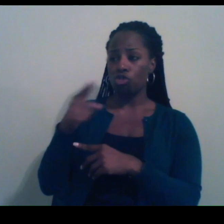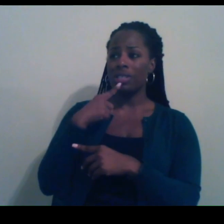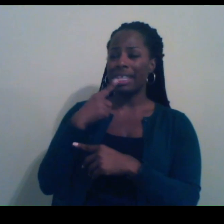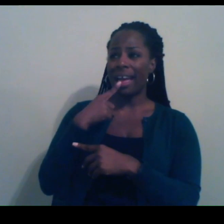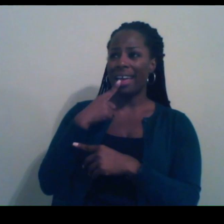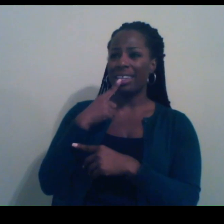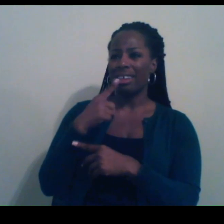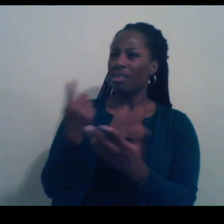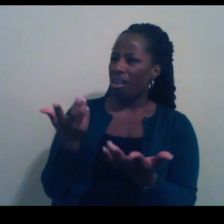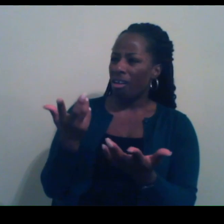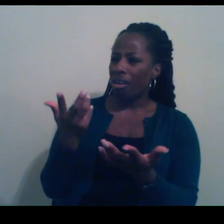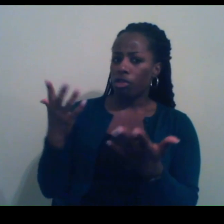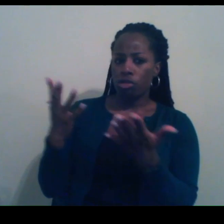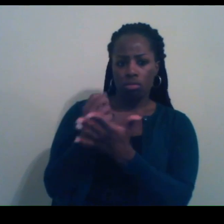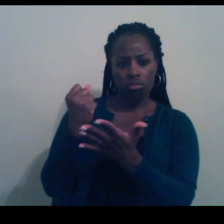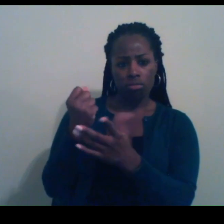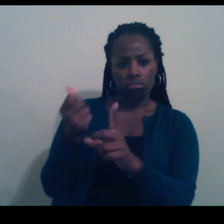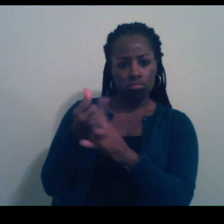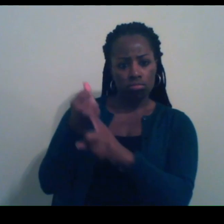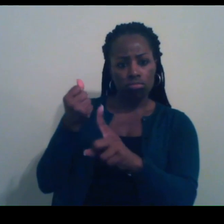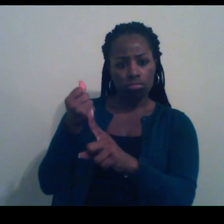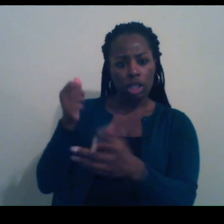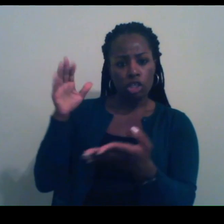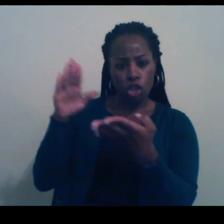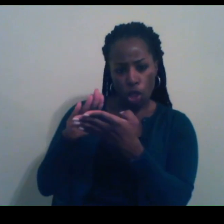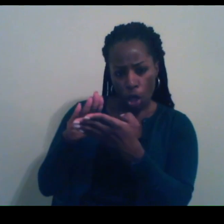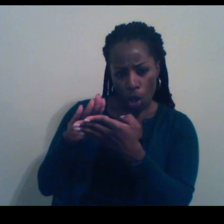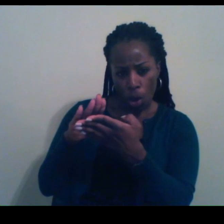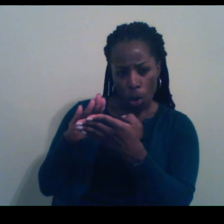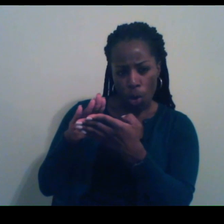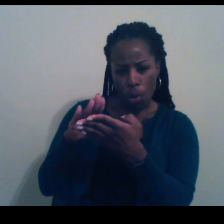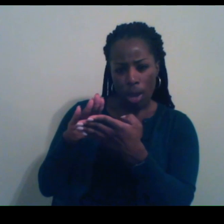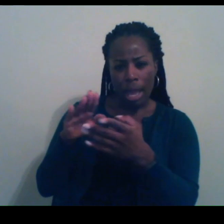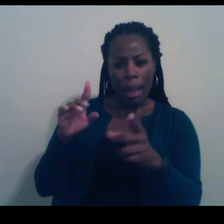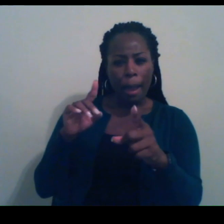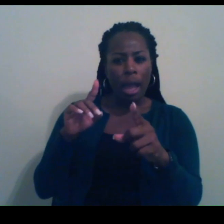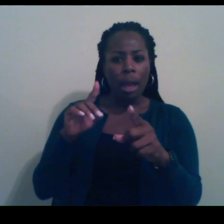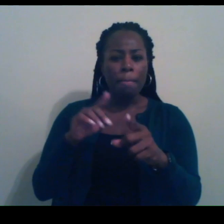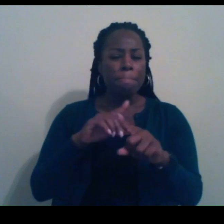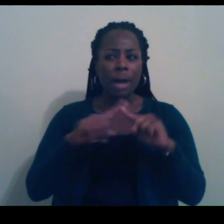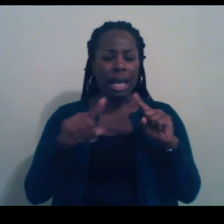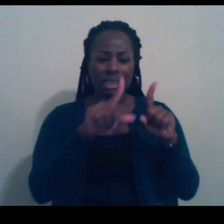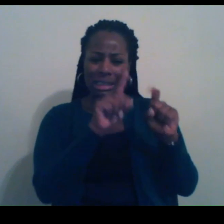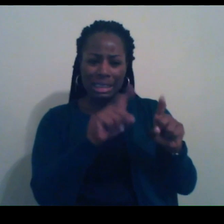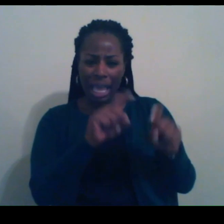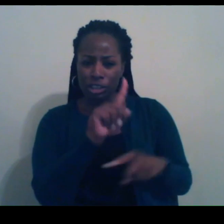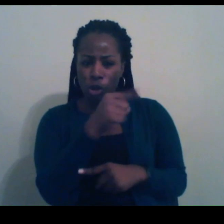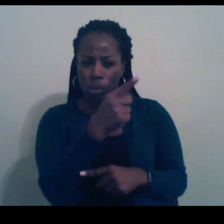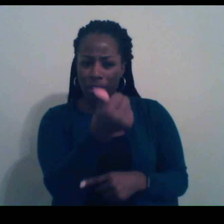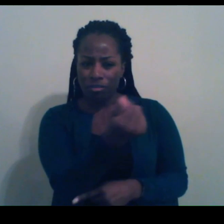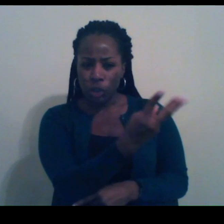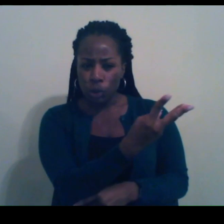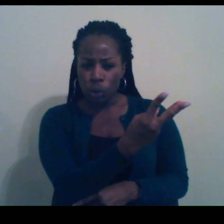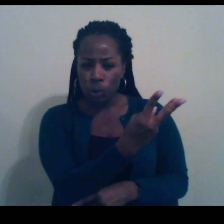the incubation rate being is as much as two weeks how can we accurately say that the risk is low at this point